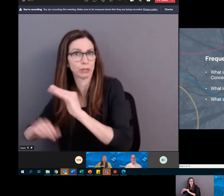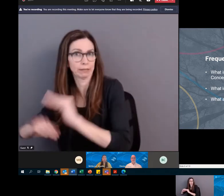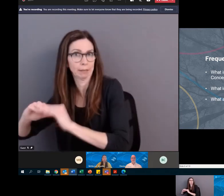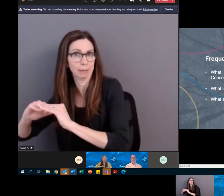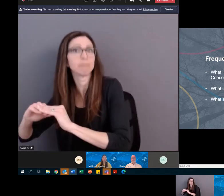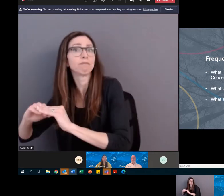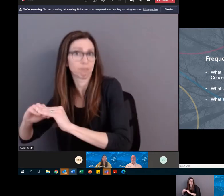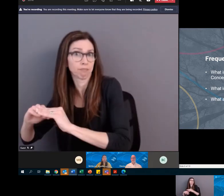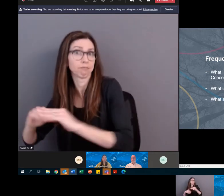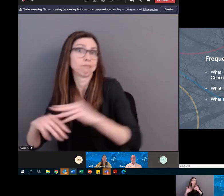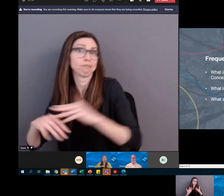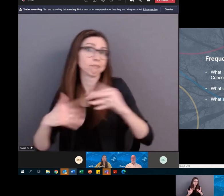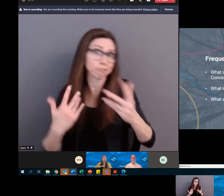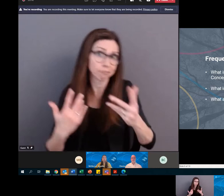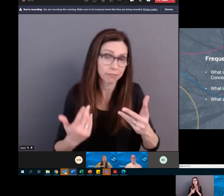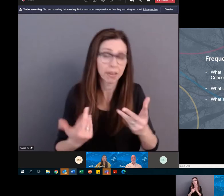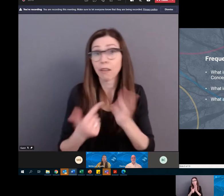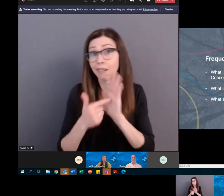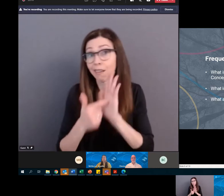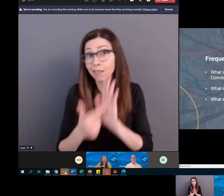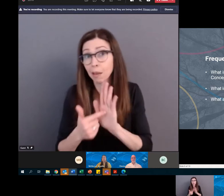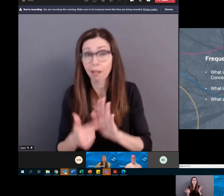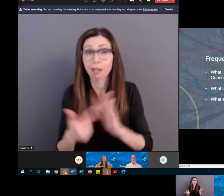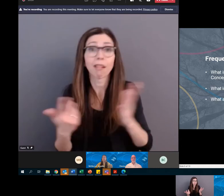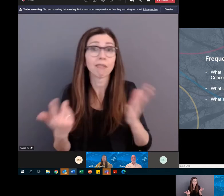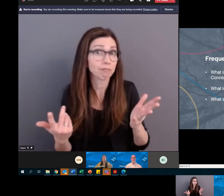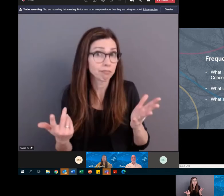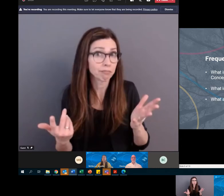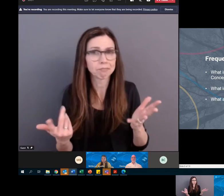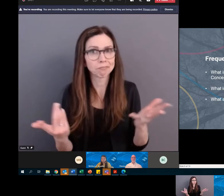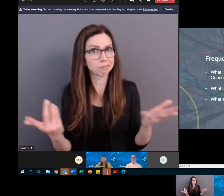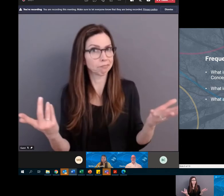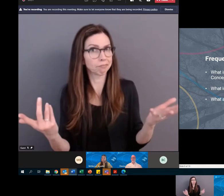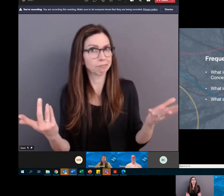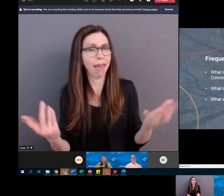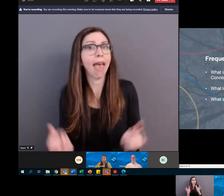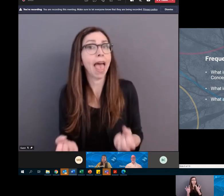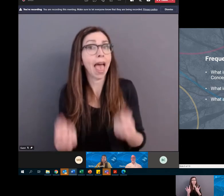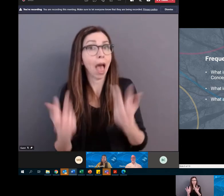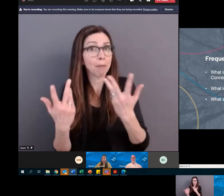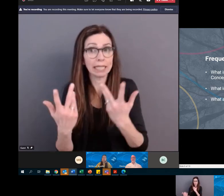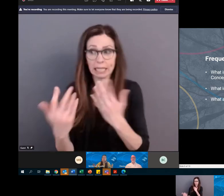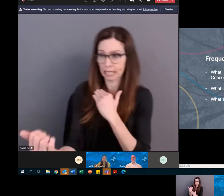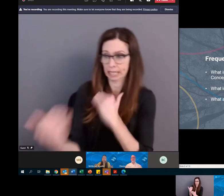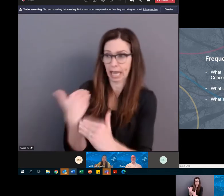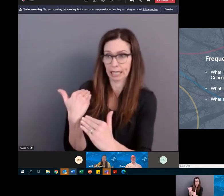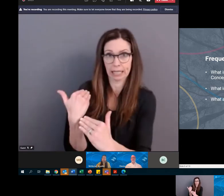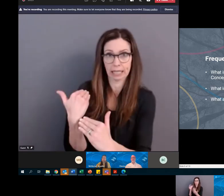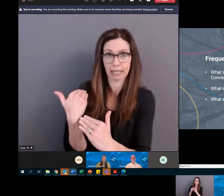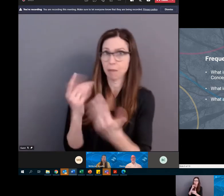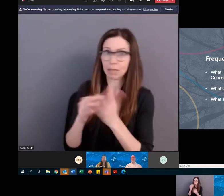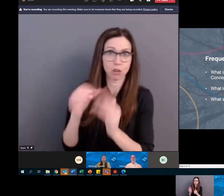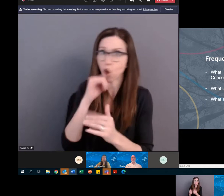The application limits are based on the number of applications submitted